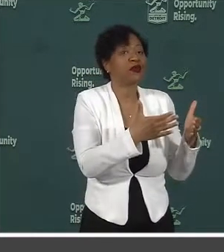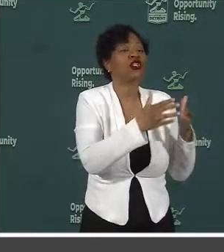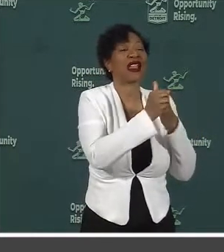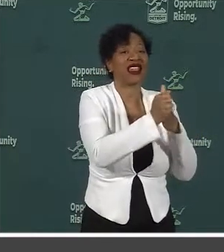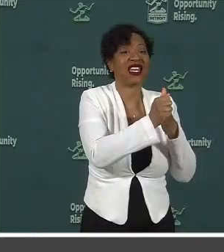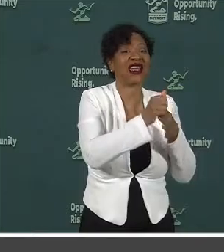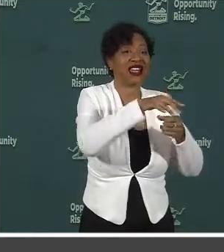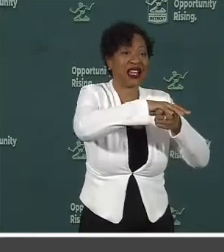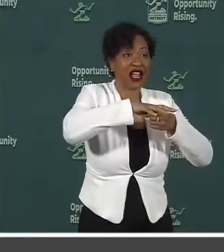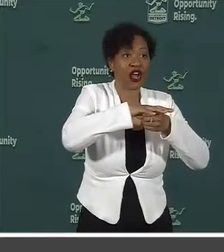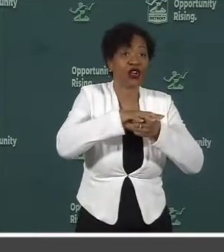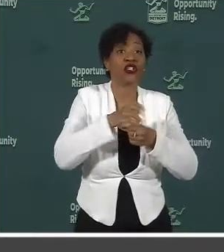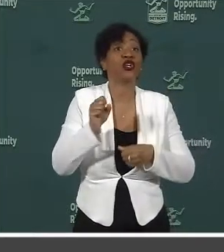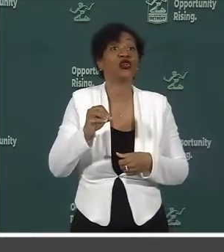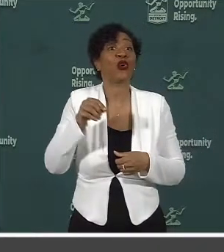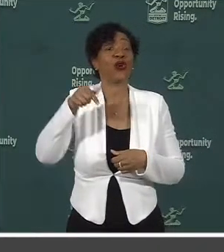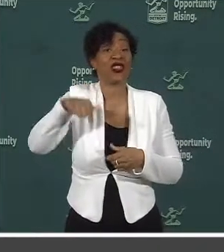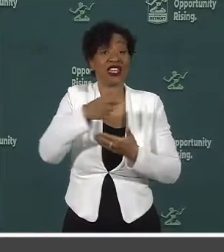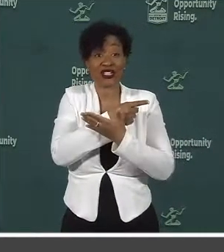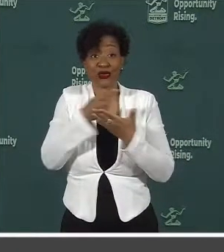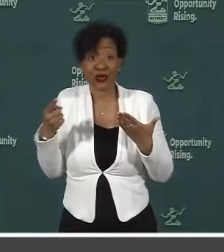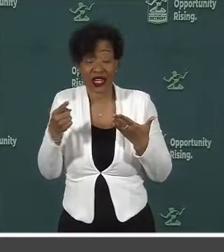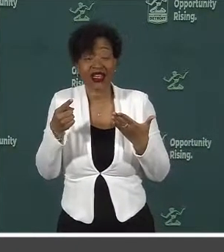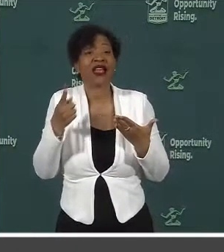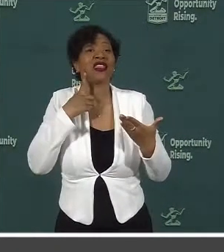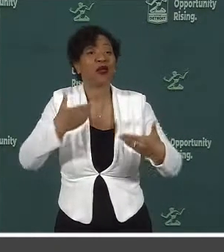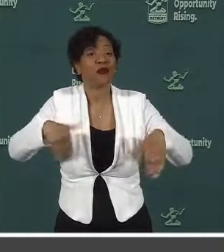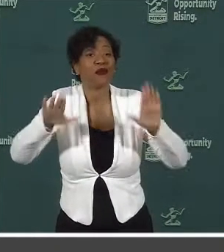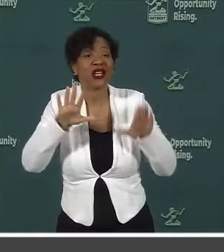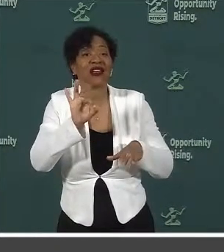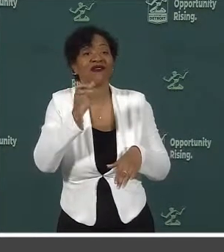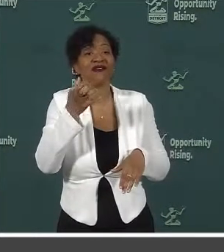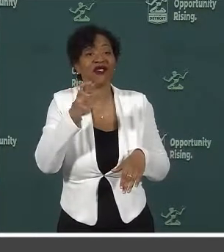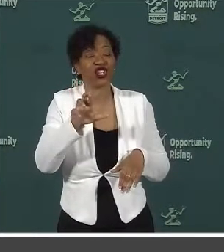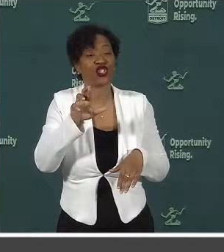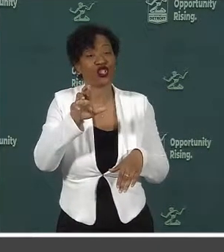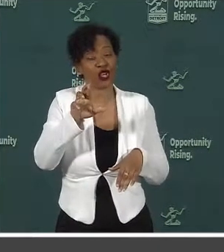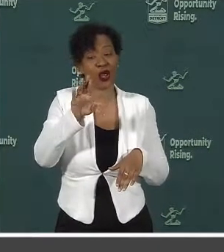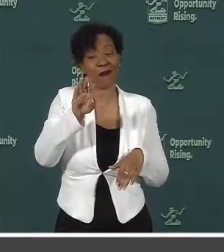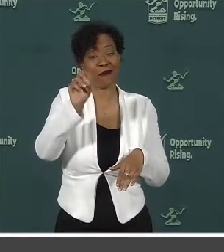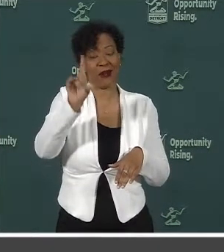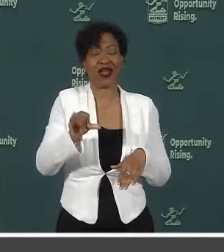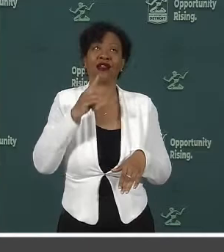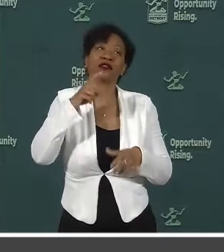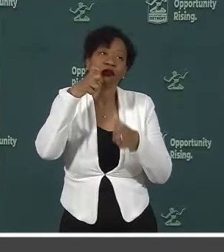ABANDONED FISHER BODY PLANT WHICH MAY HAVE BEEN AS TOUGH AS ONE I'VE SEEN AND YOU SAW THE